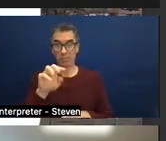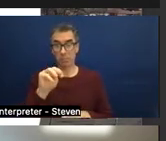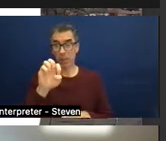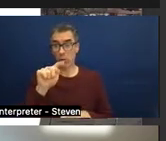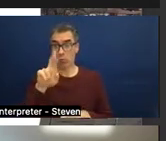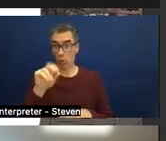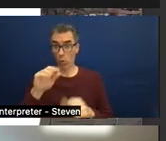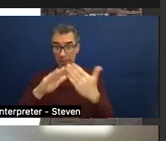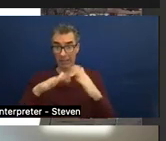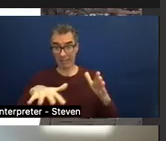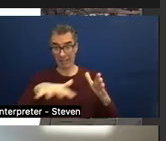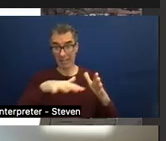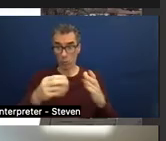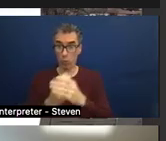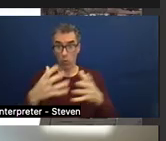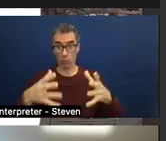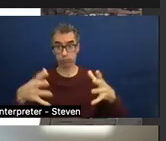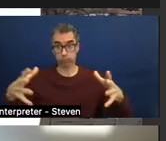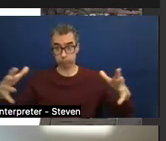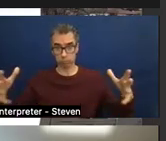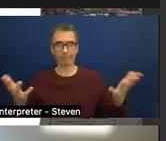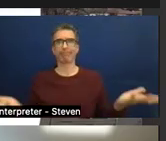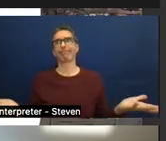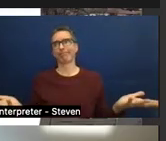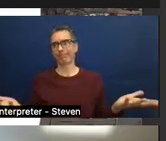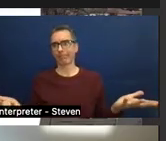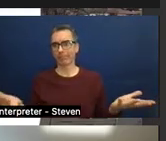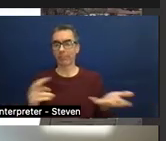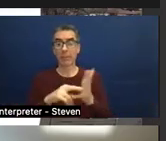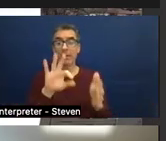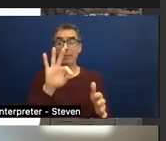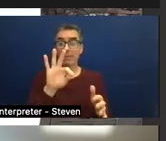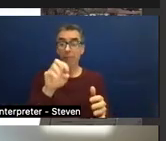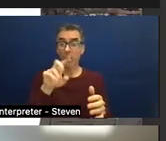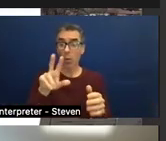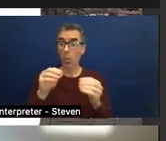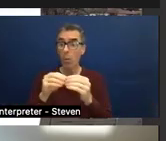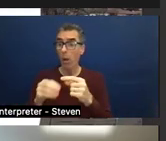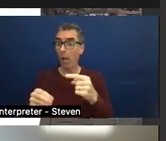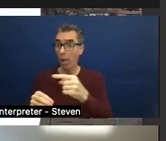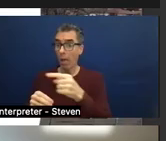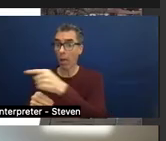and we cannot just continue to expand Federal to fit, you know, single occupancy vehicles.